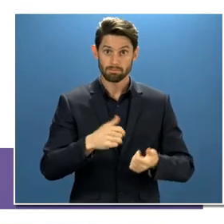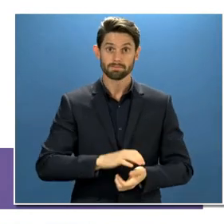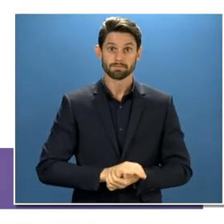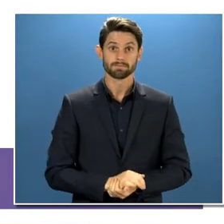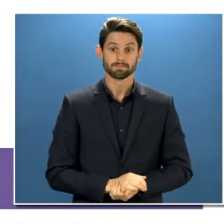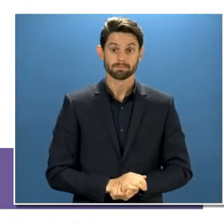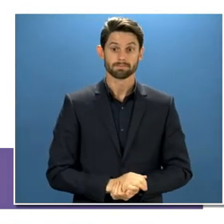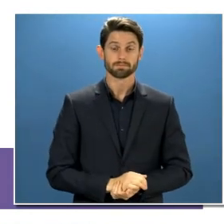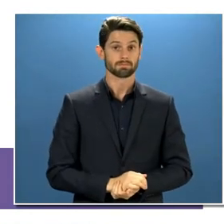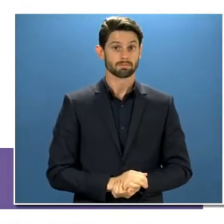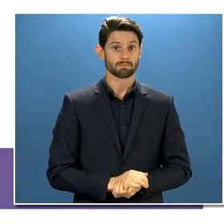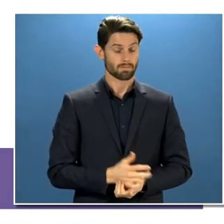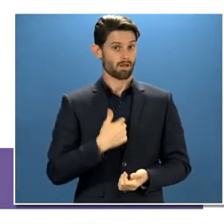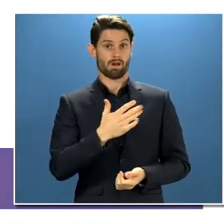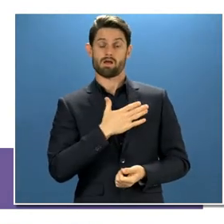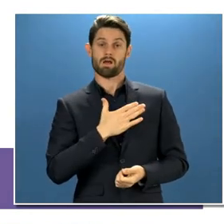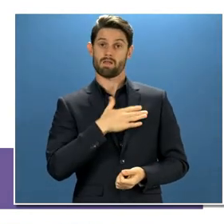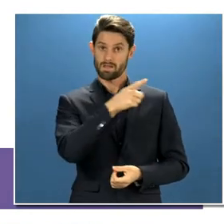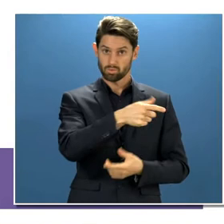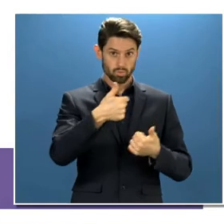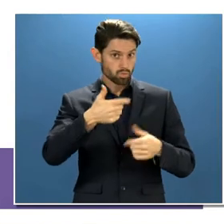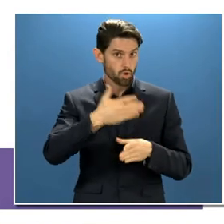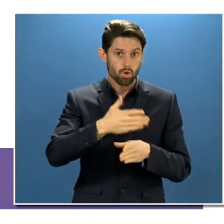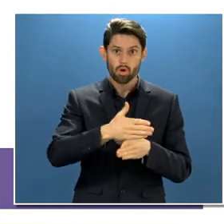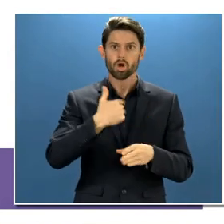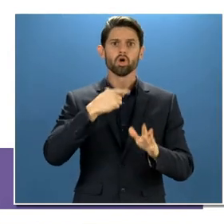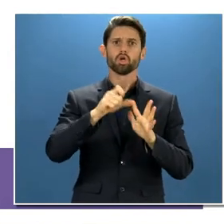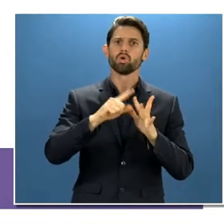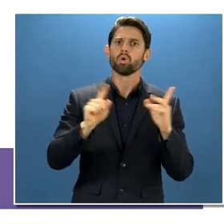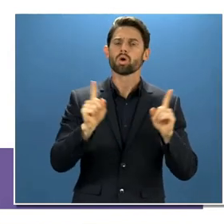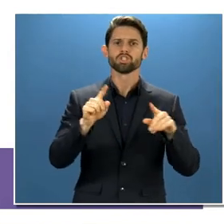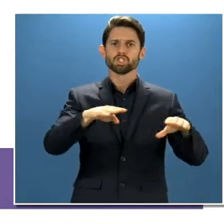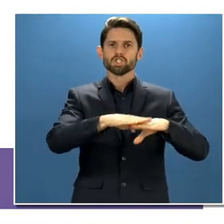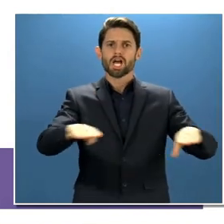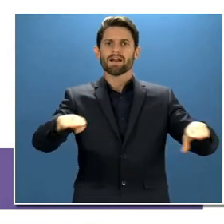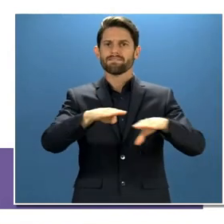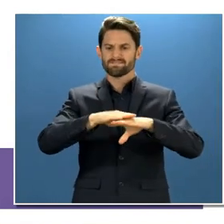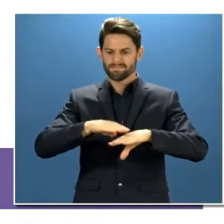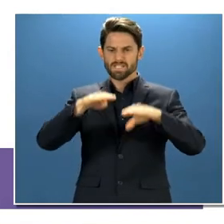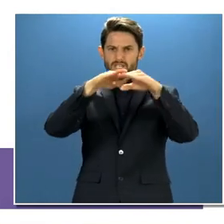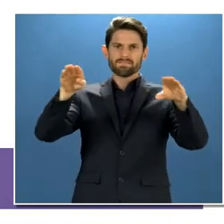I really liked that job, because I was stacking shelves, tidying up,